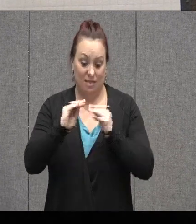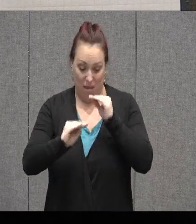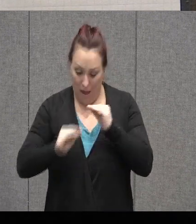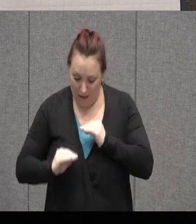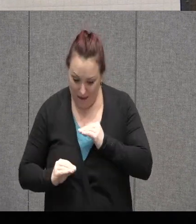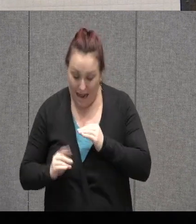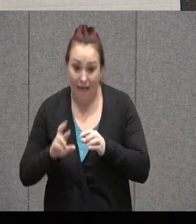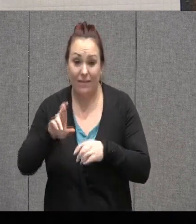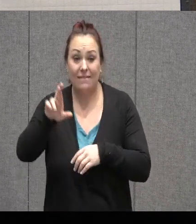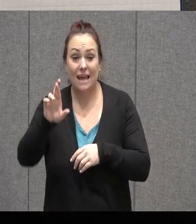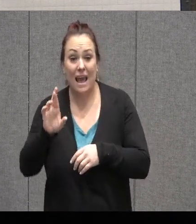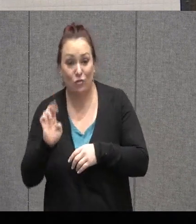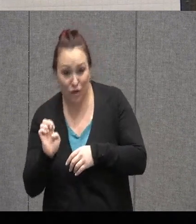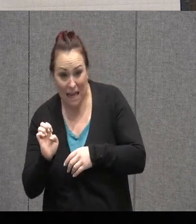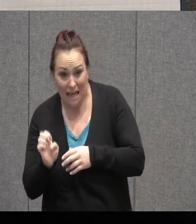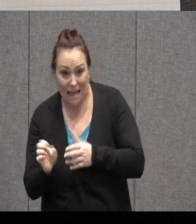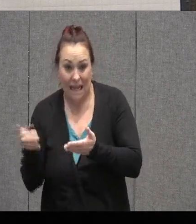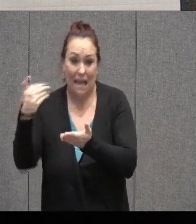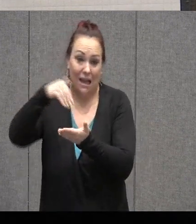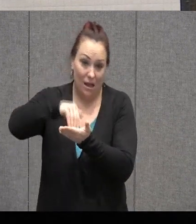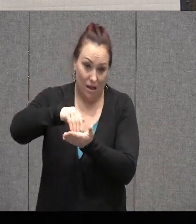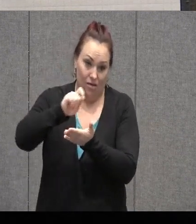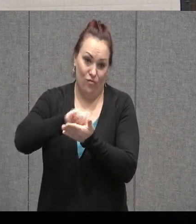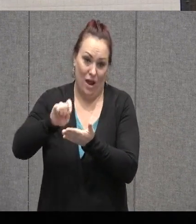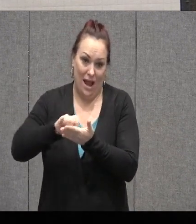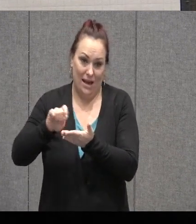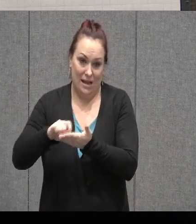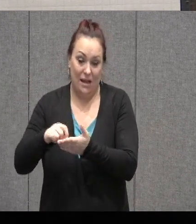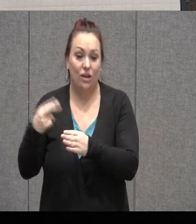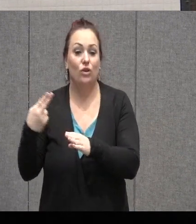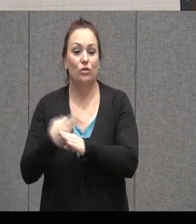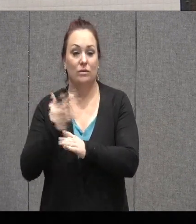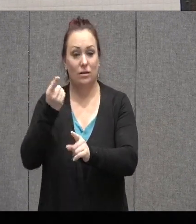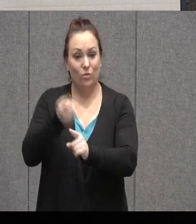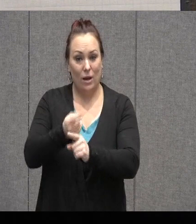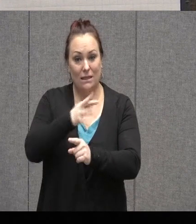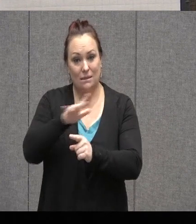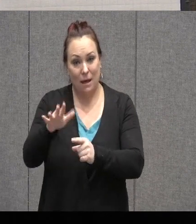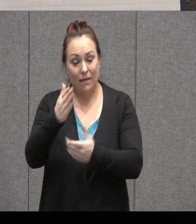using the correct spelling and nice handwriting. But it's called rewrite.